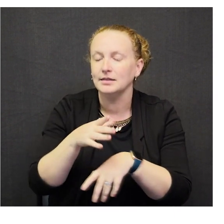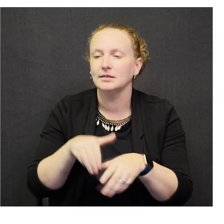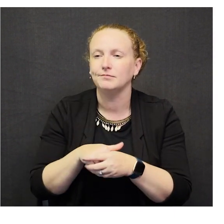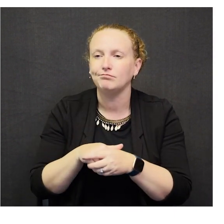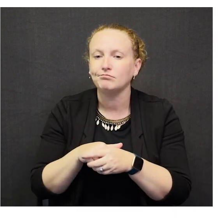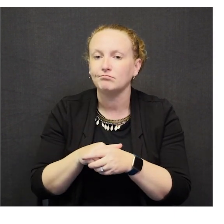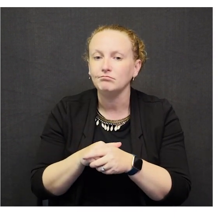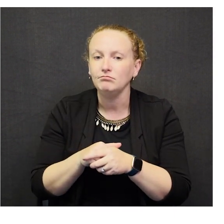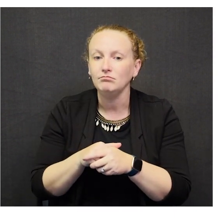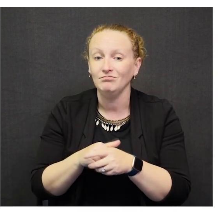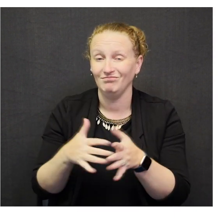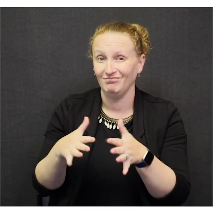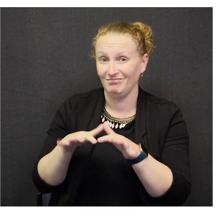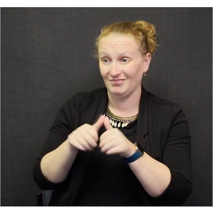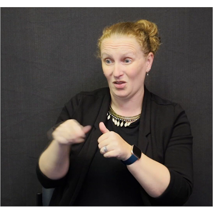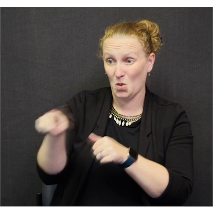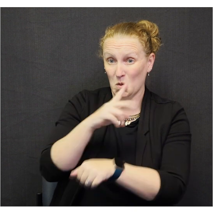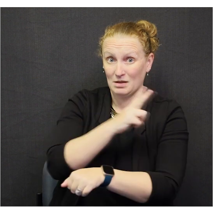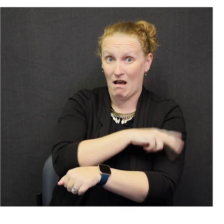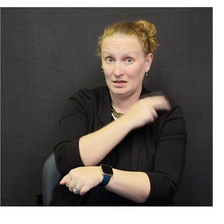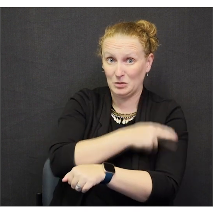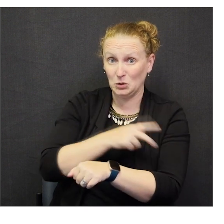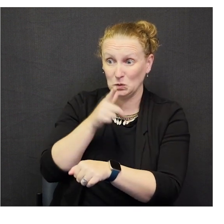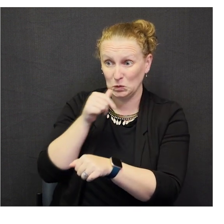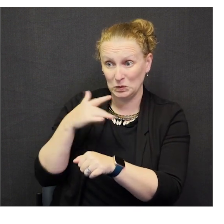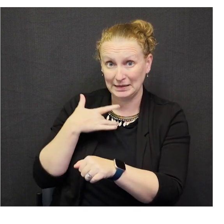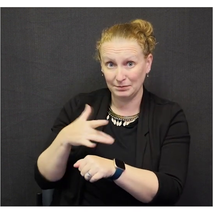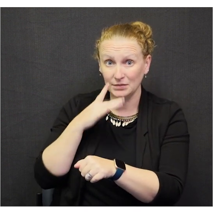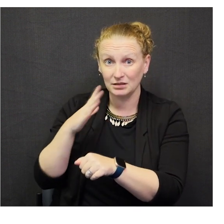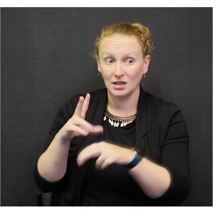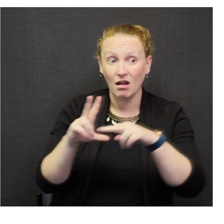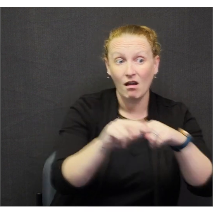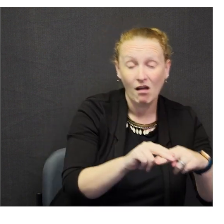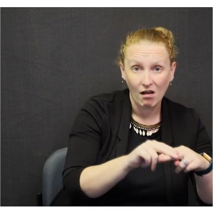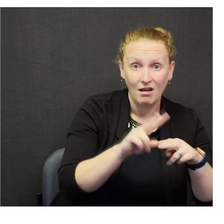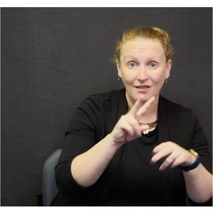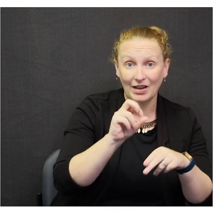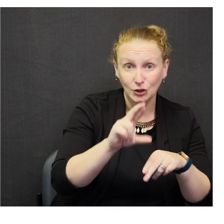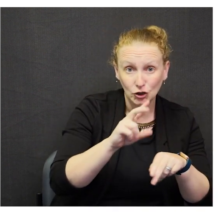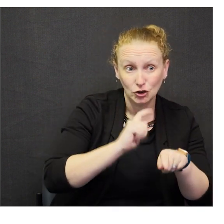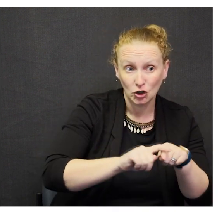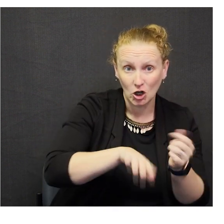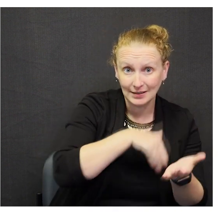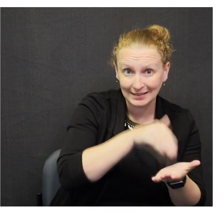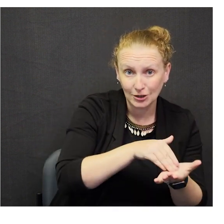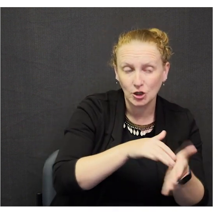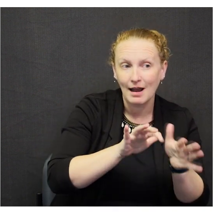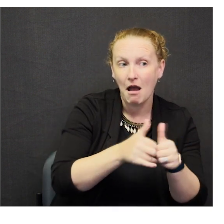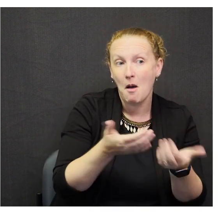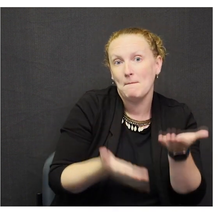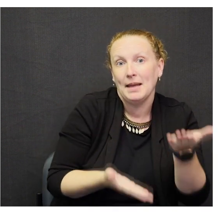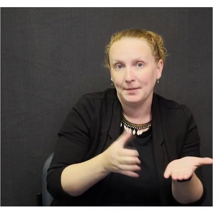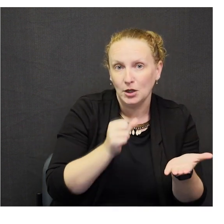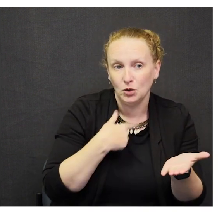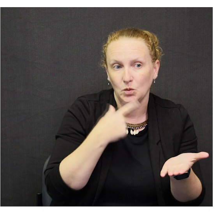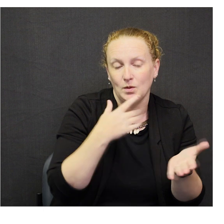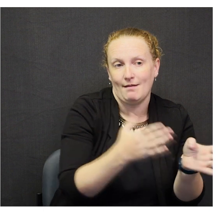through your own team. How can we make the best use of the spaces in between face-to-face